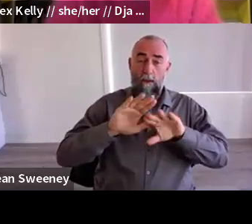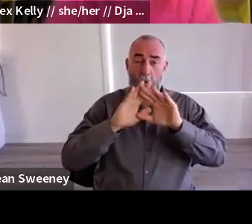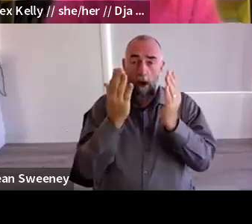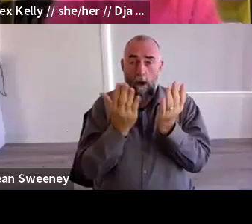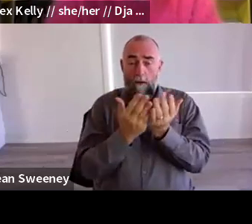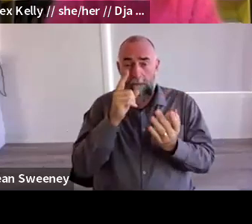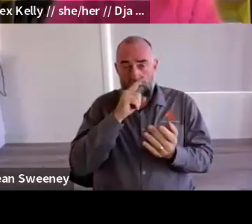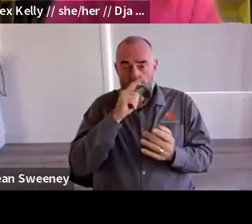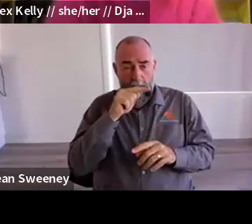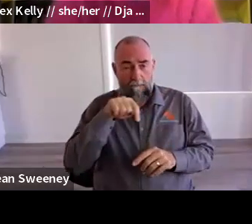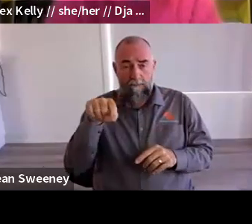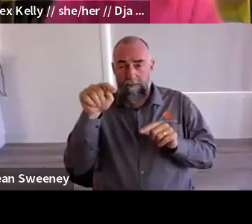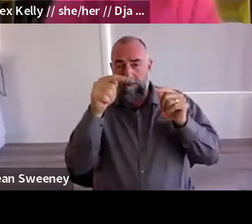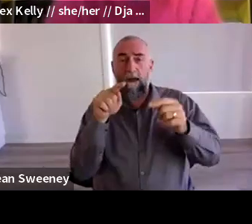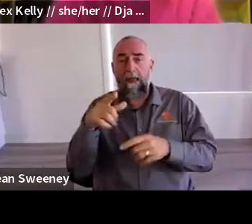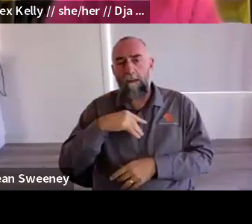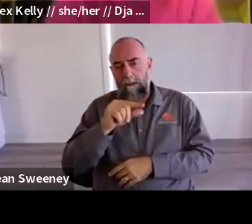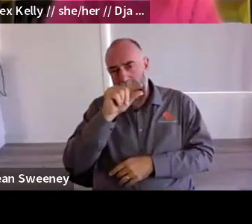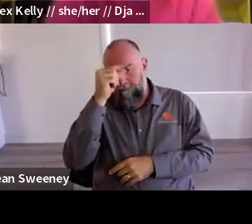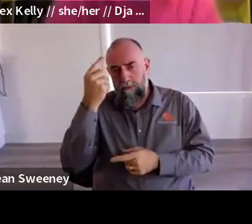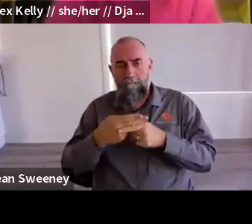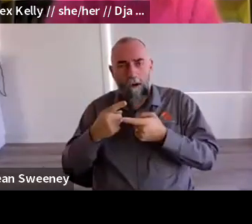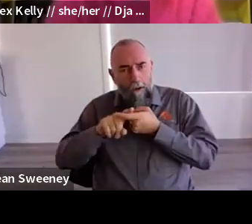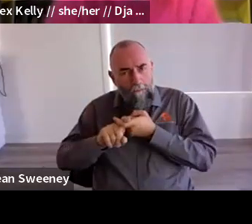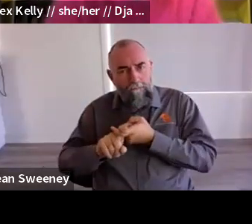environment in general, is listening, and First Nations people right across